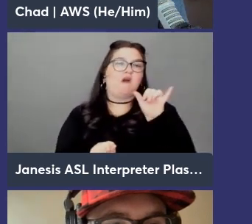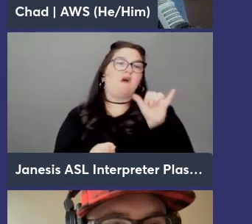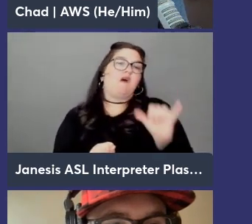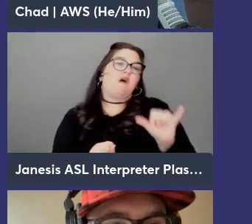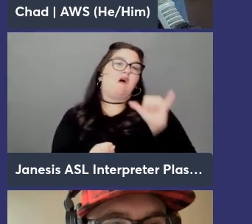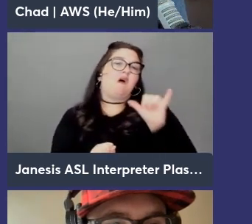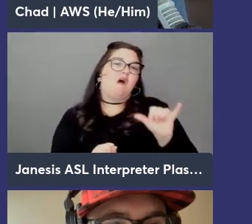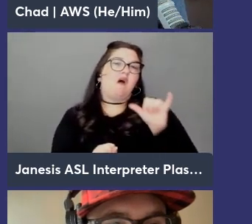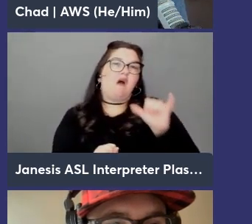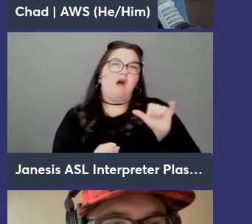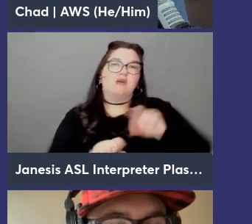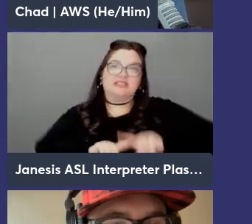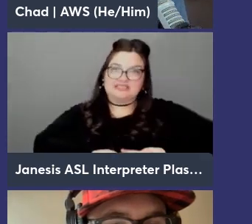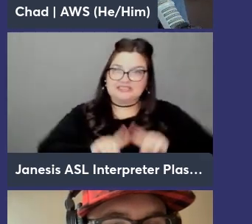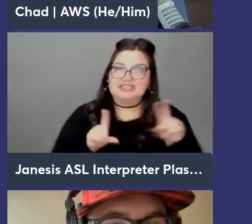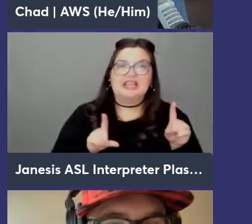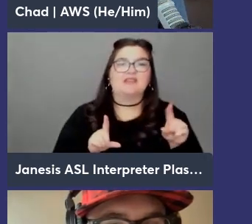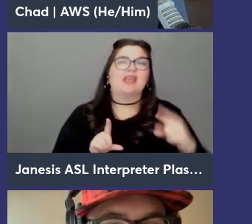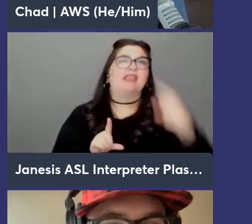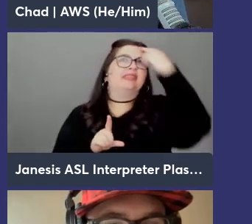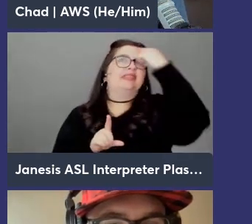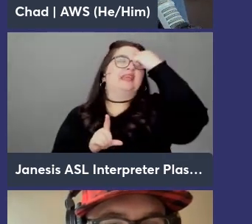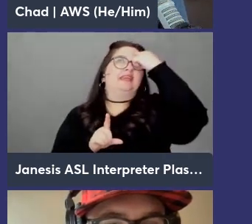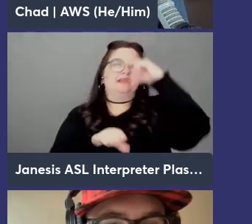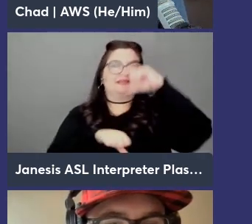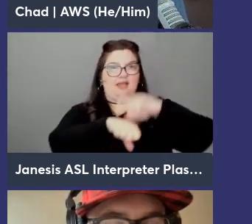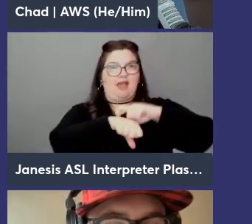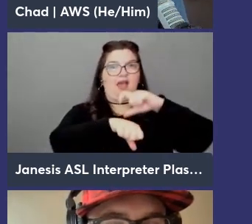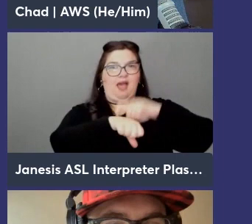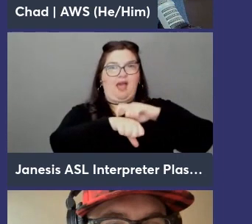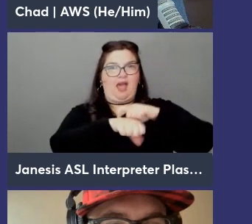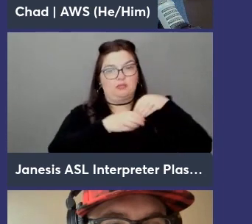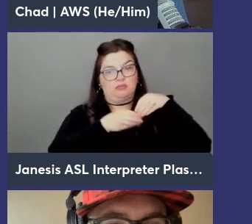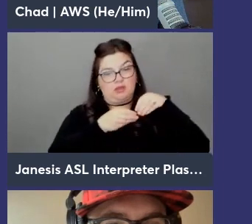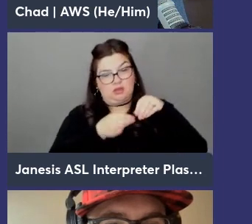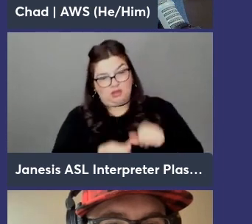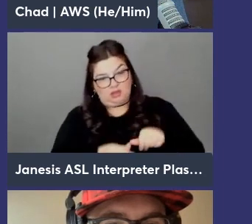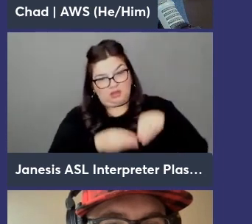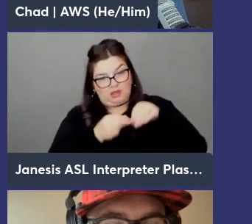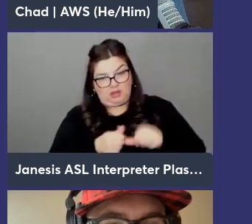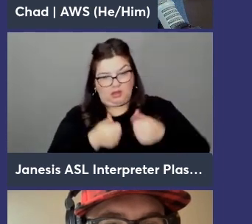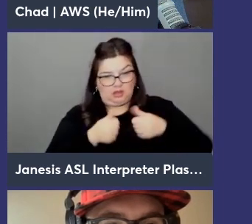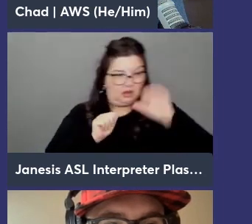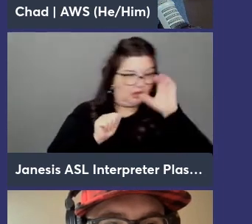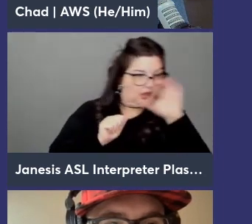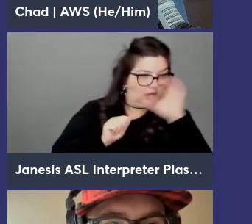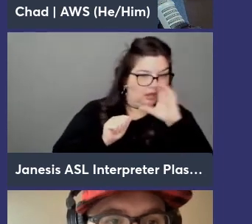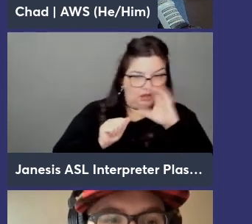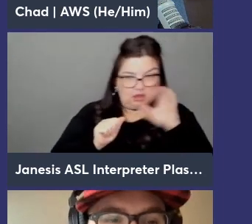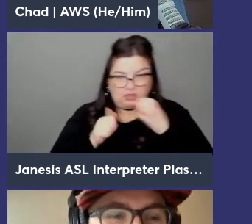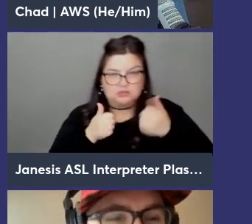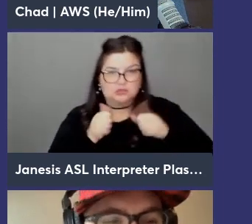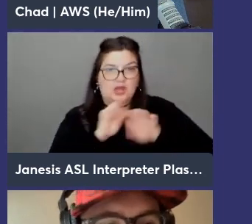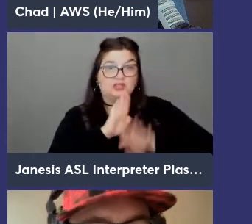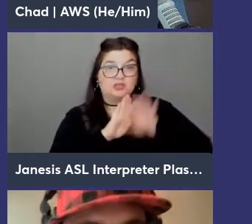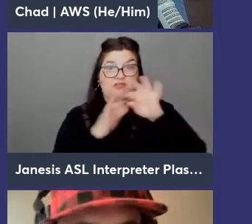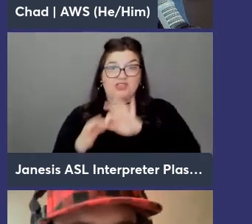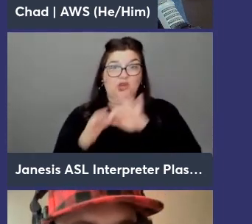Think about how much time it would take you to understand that correlation via logs. Exactly. - I mean you're telling me